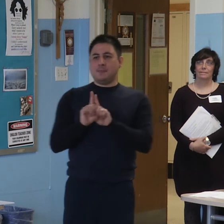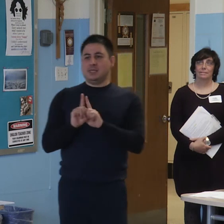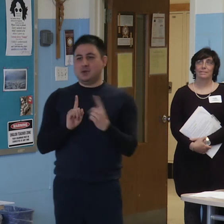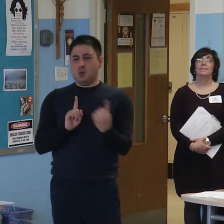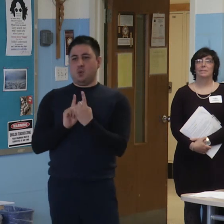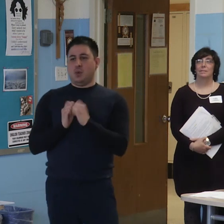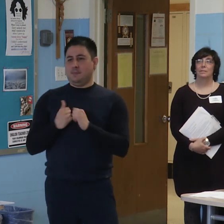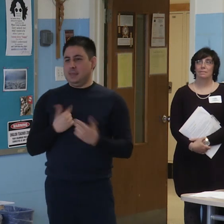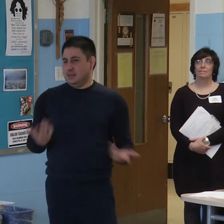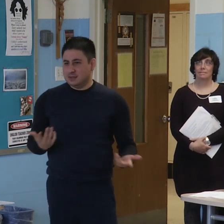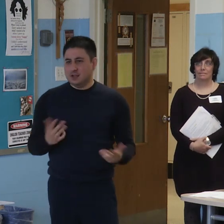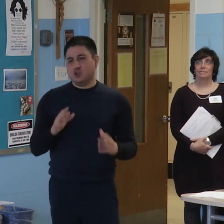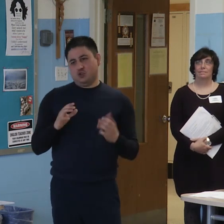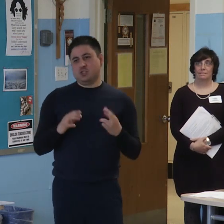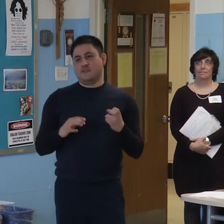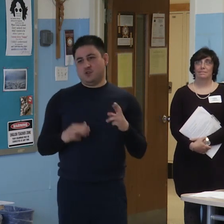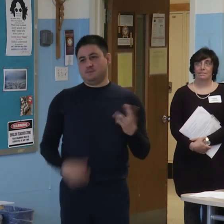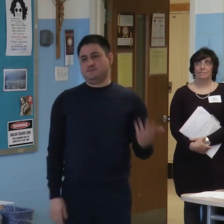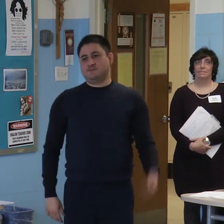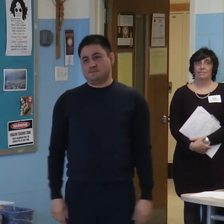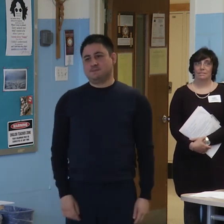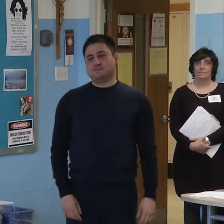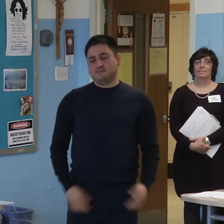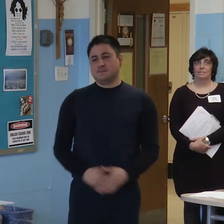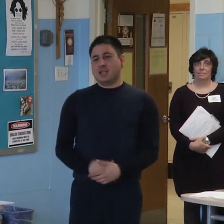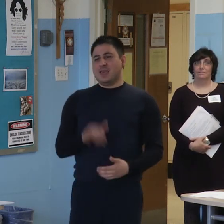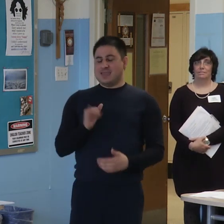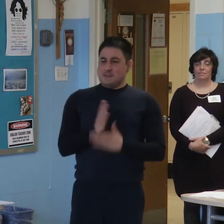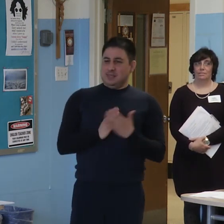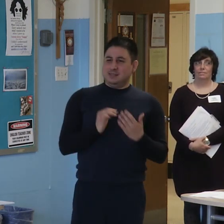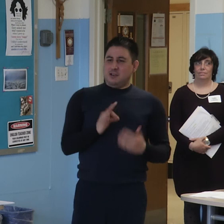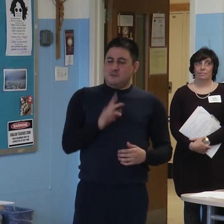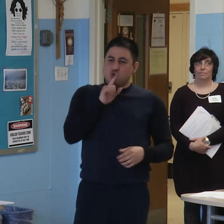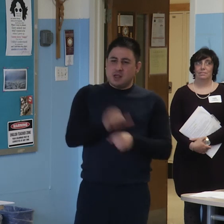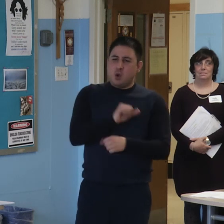was Christopher. And I think that that piece of kind of one of the roles with